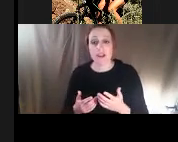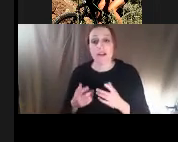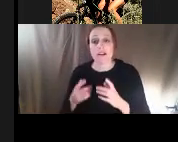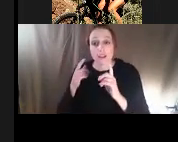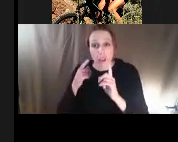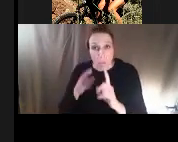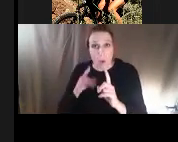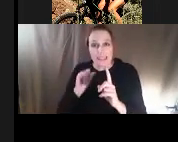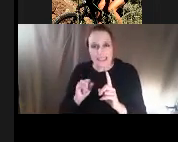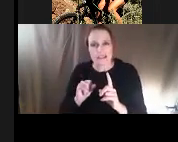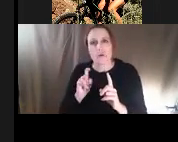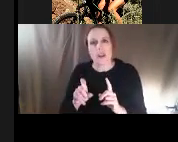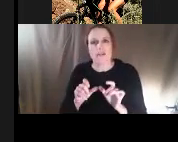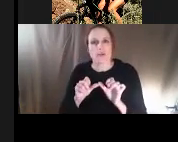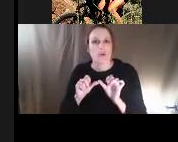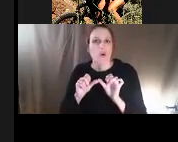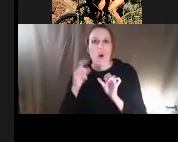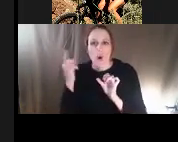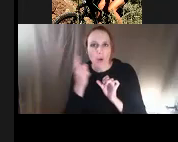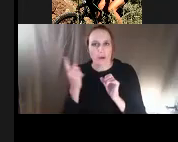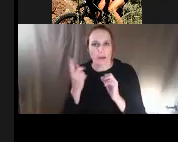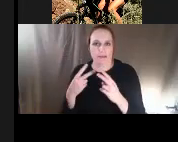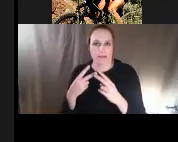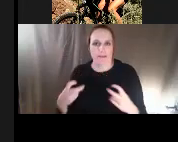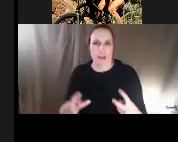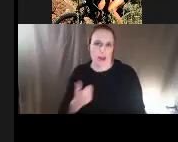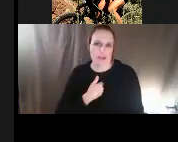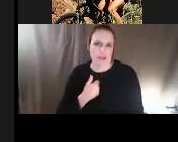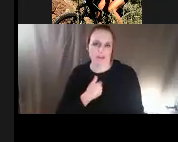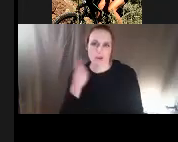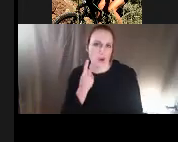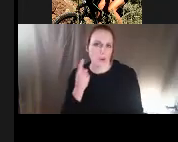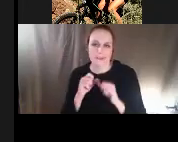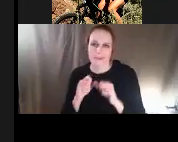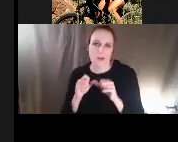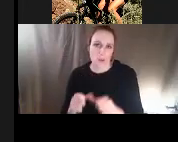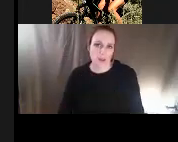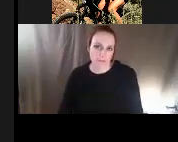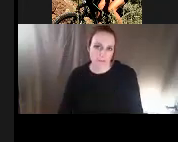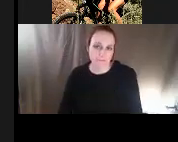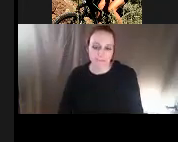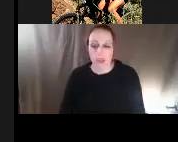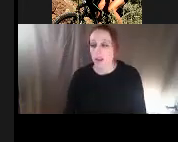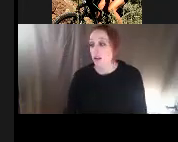We'll talk more about that too. So, this is kind of sometimes hard to hear